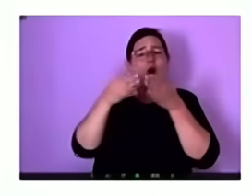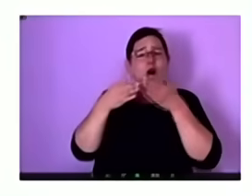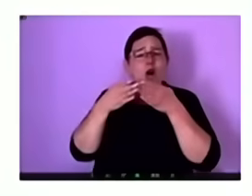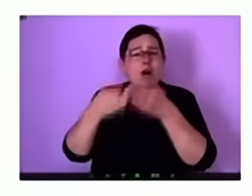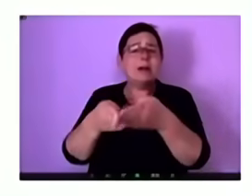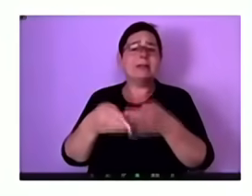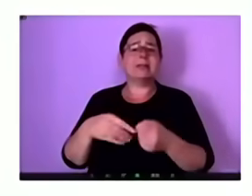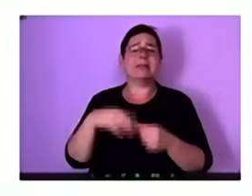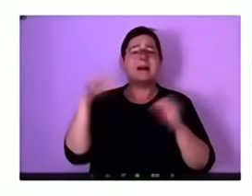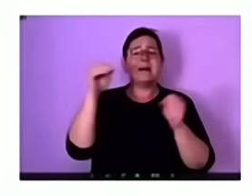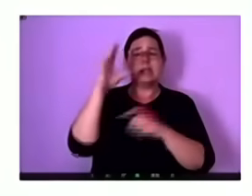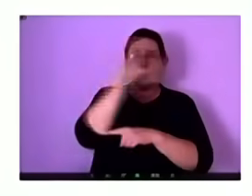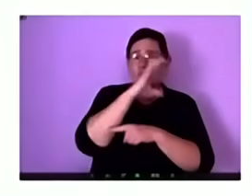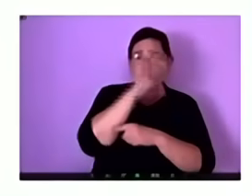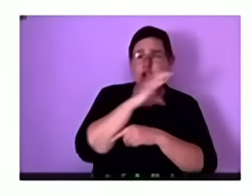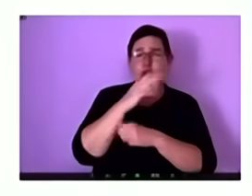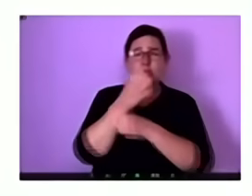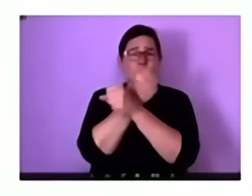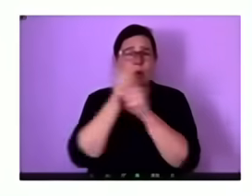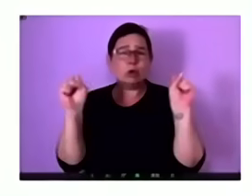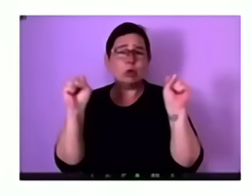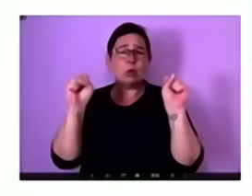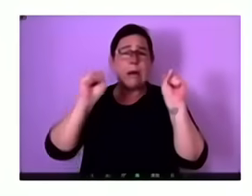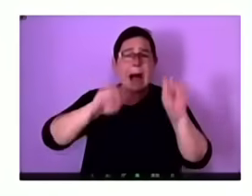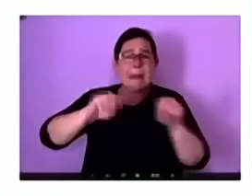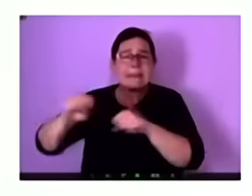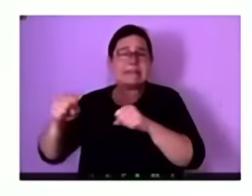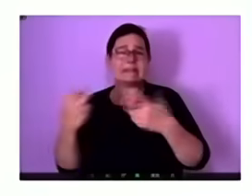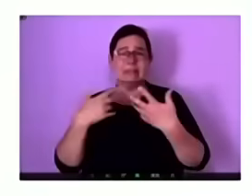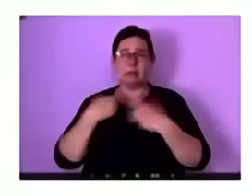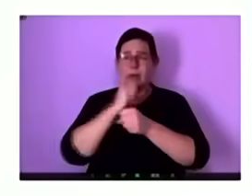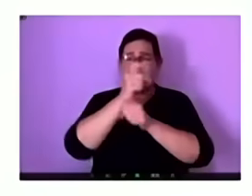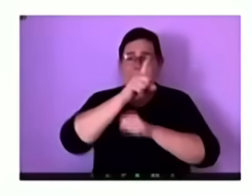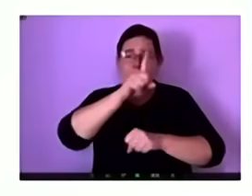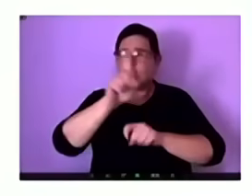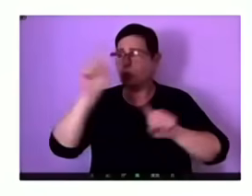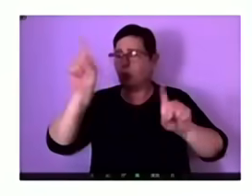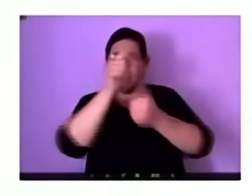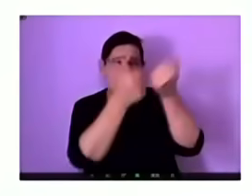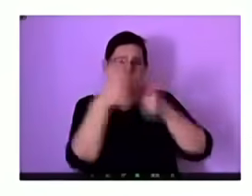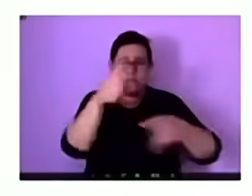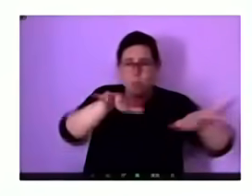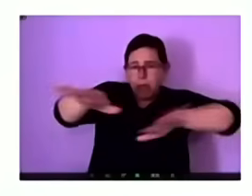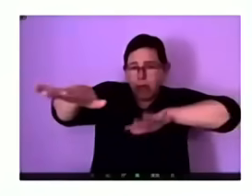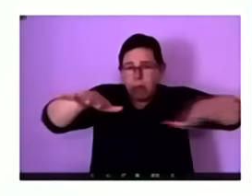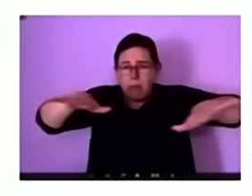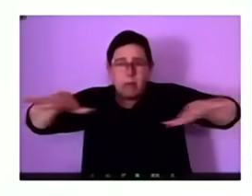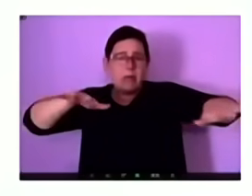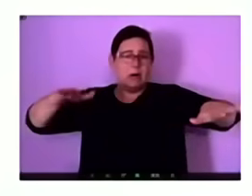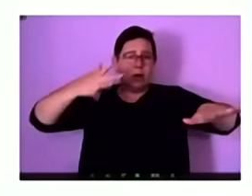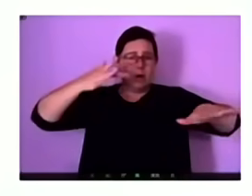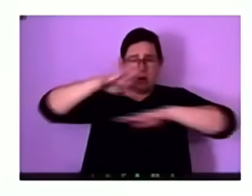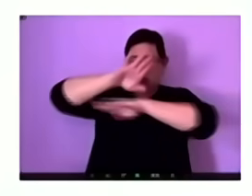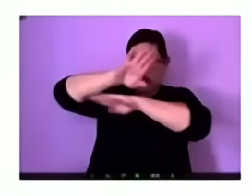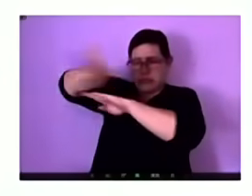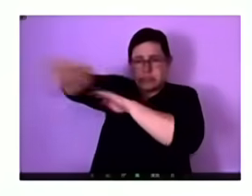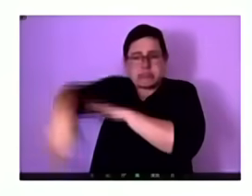MORNING. TEAMS FROM PUBLIC WORKS, NATURAL RESOURCES, AND MANY OTHER DEPARTMENTS ACROSS THE PROVINCE